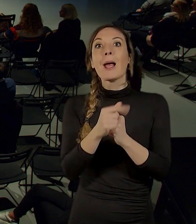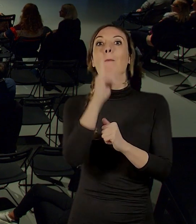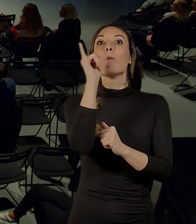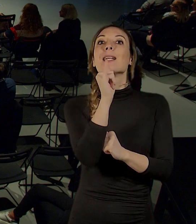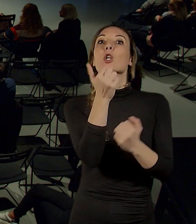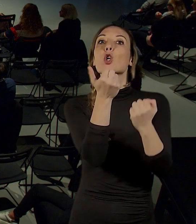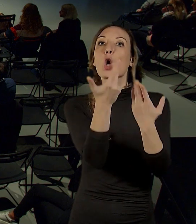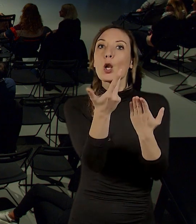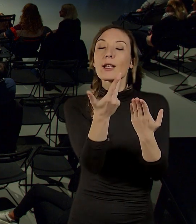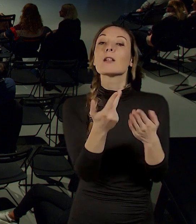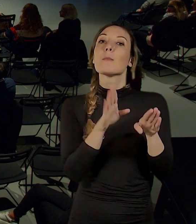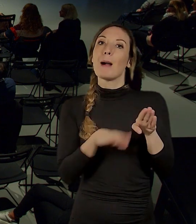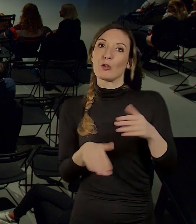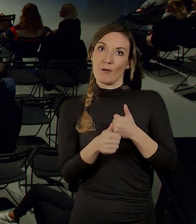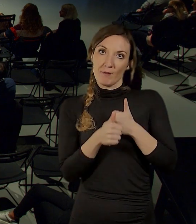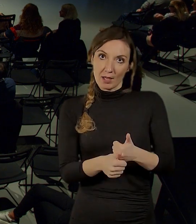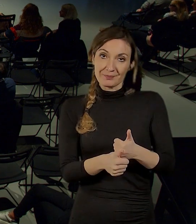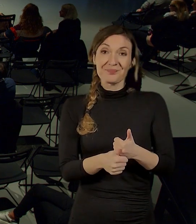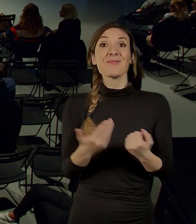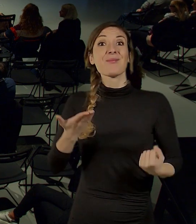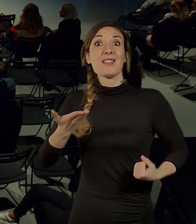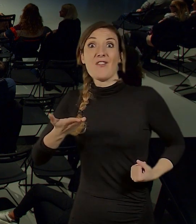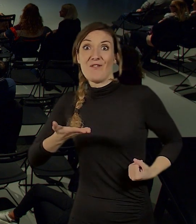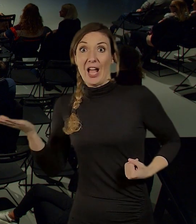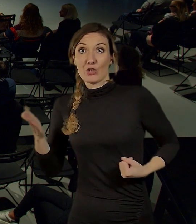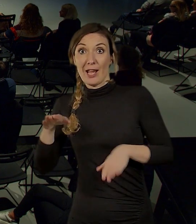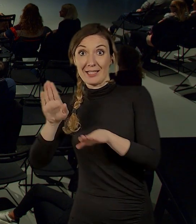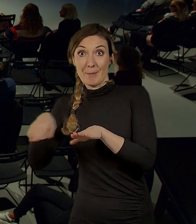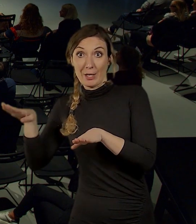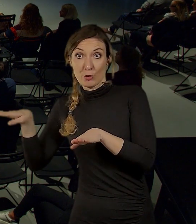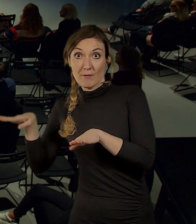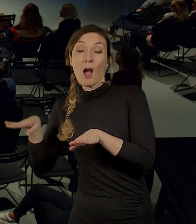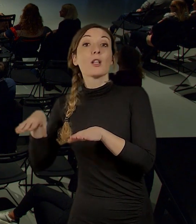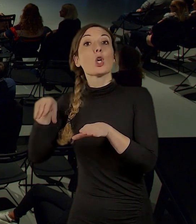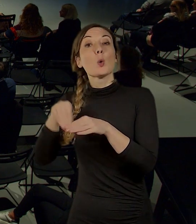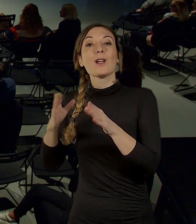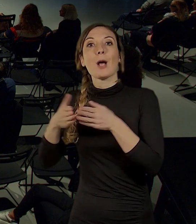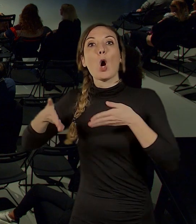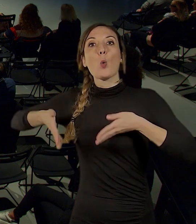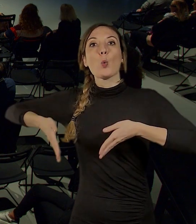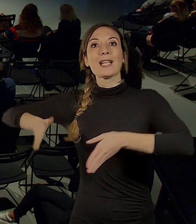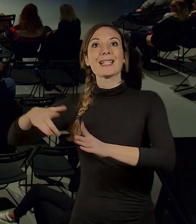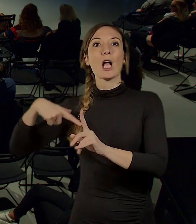And it was actually a condition of the project that the tram be there, that it could be there, that